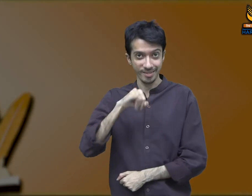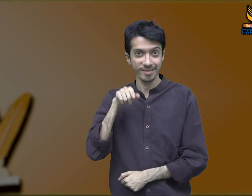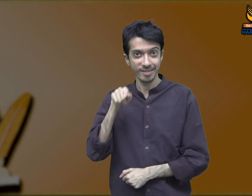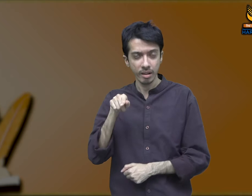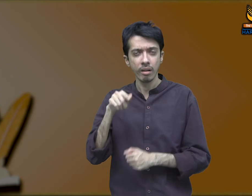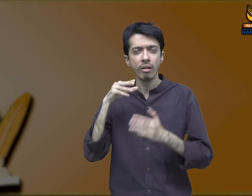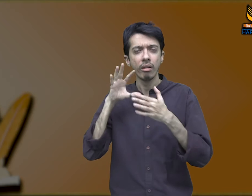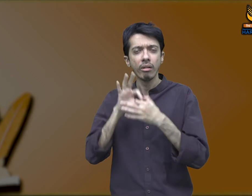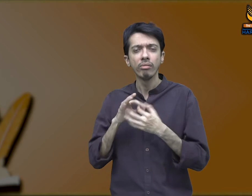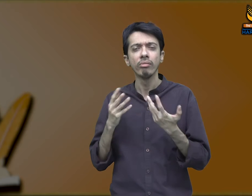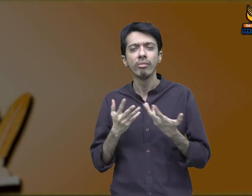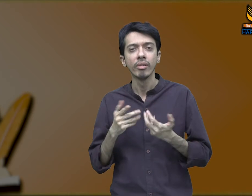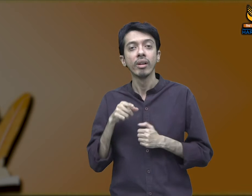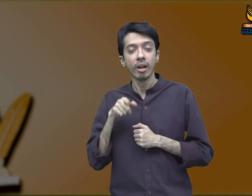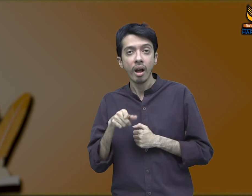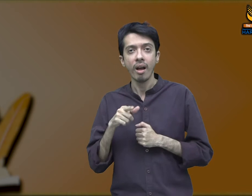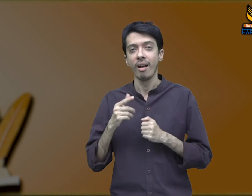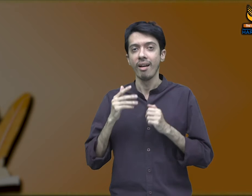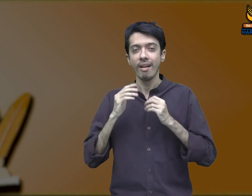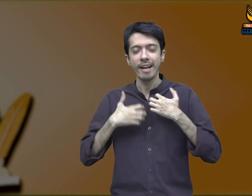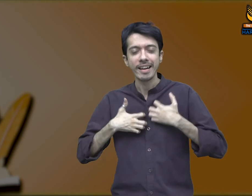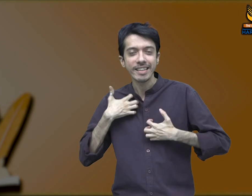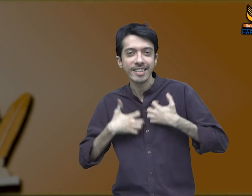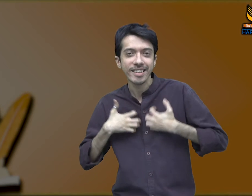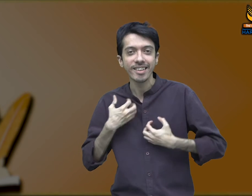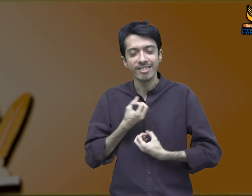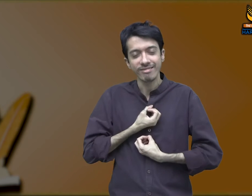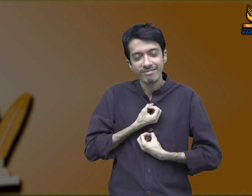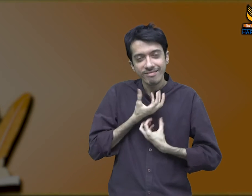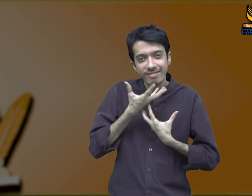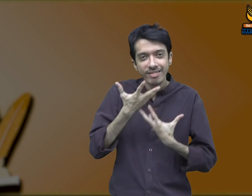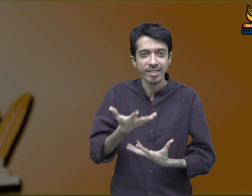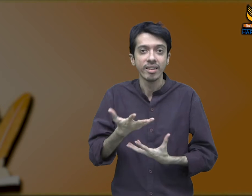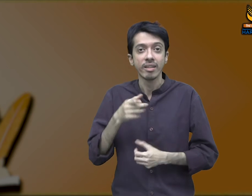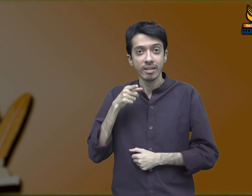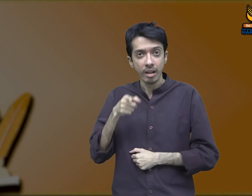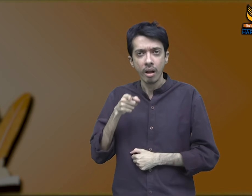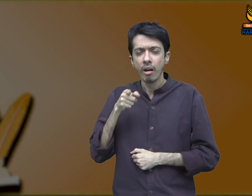Sixth is ode. It has lyrics. Some emotions are expressed in Ode.